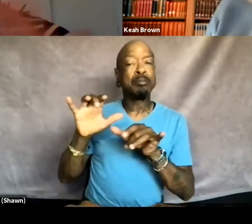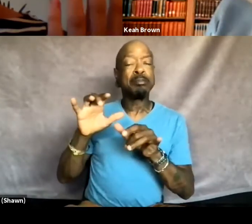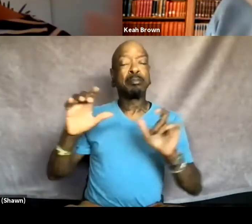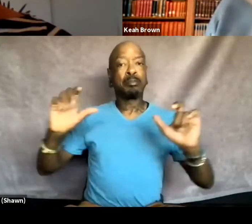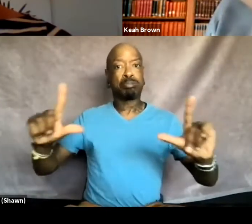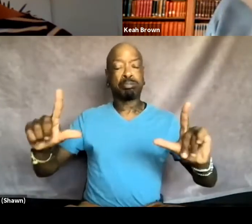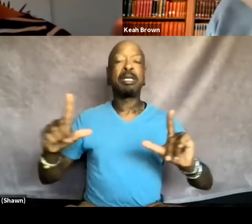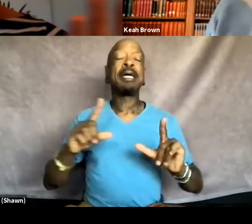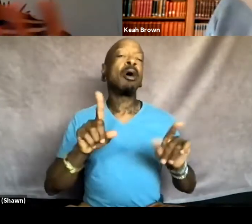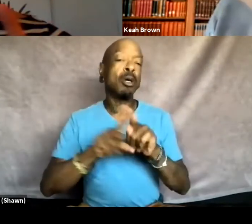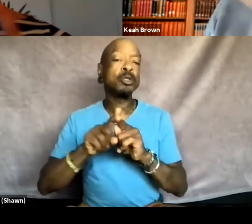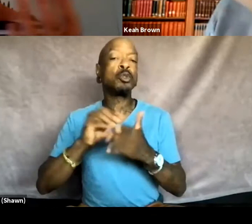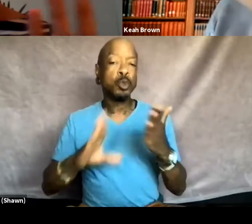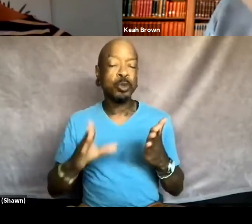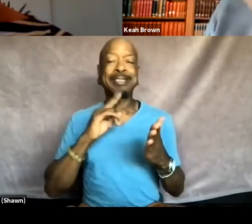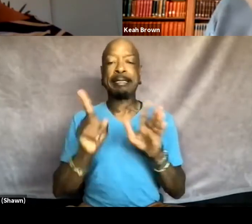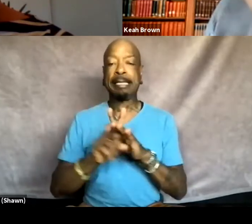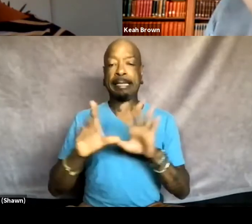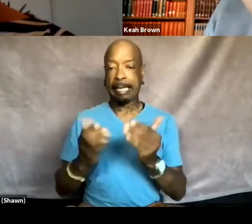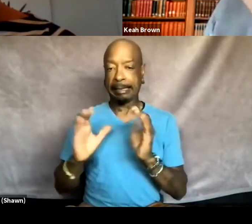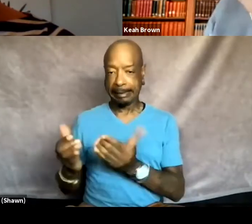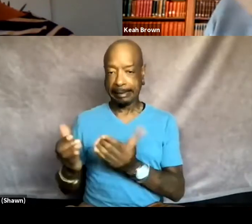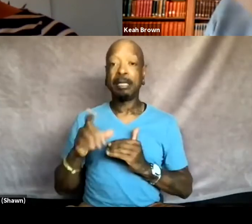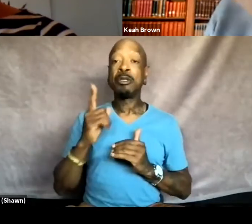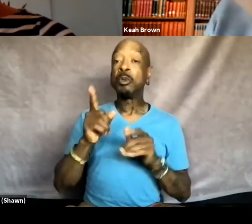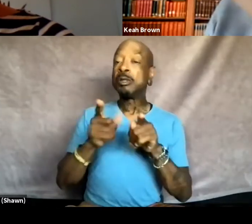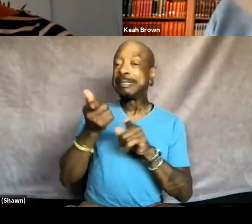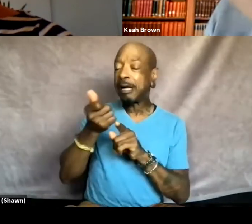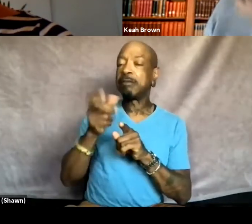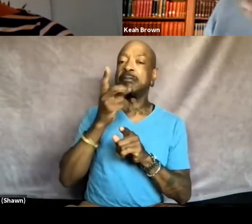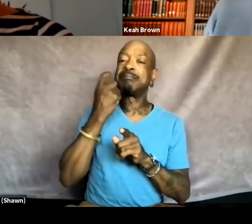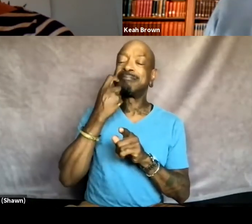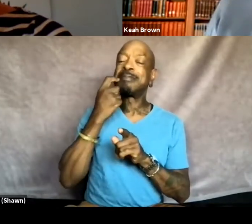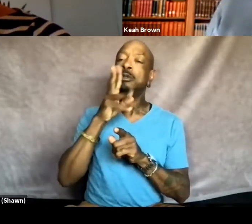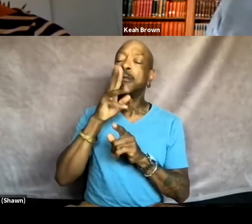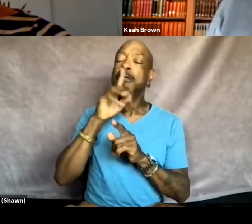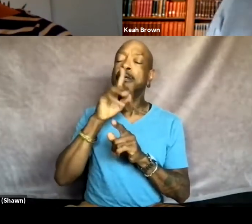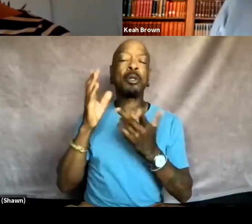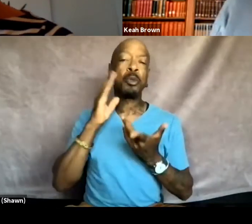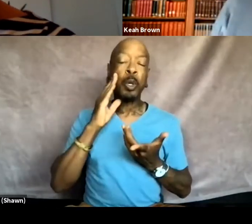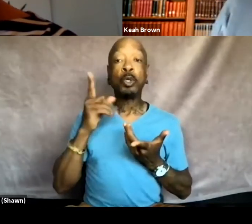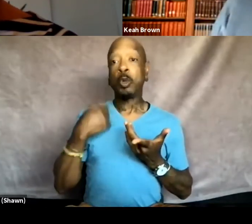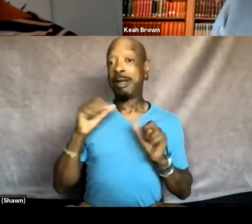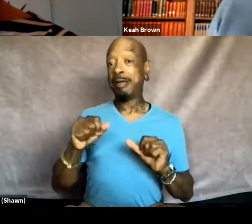know that you yourself had just talked about on social media how you're able to attend an acting class because it's happening remotely.